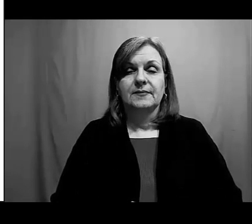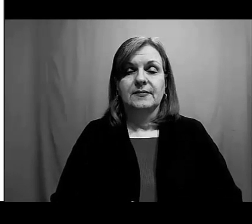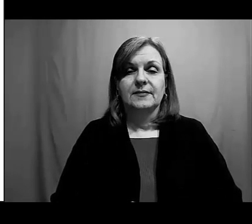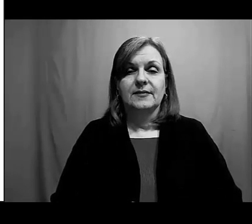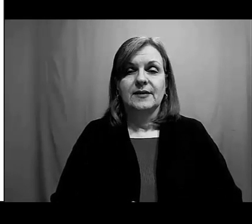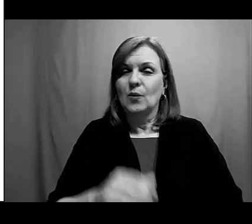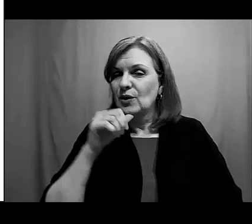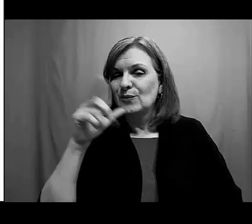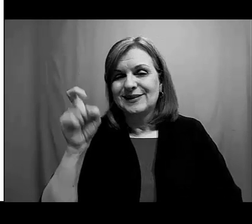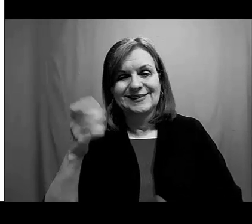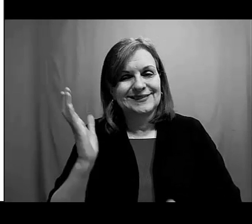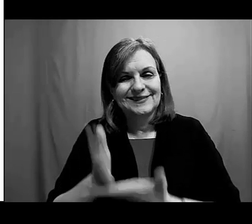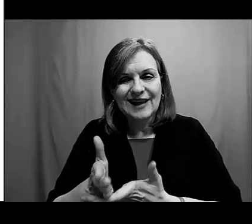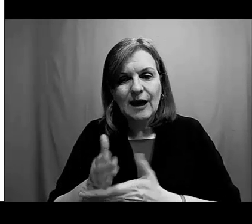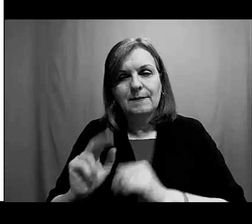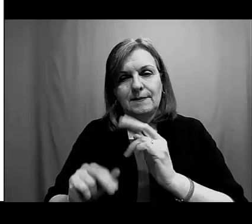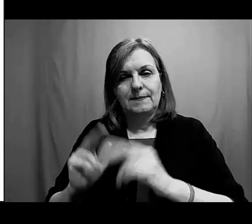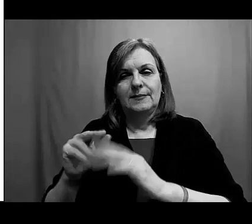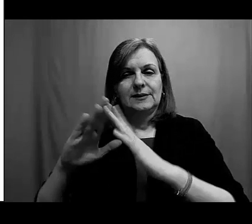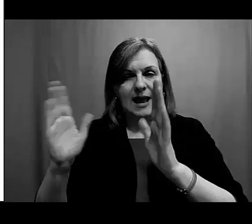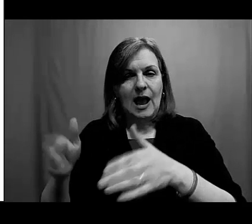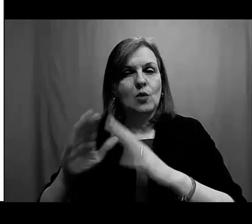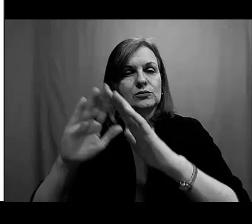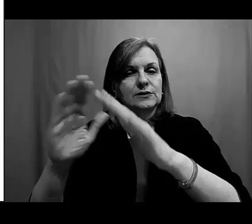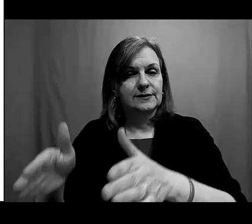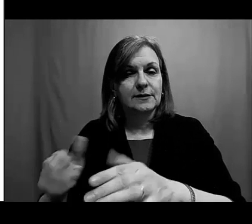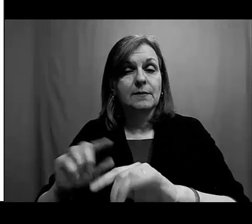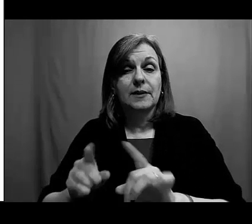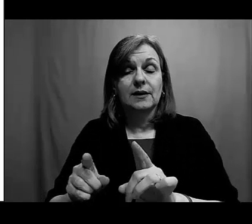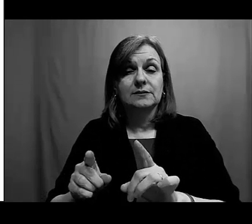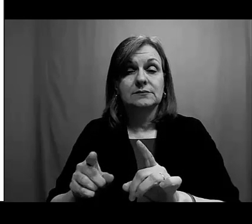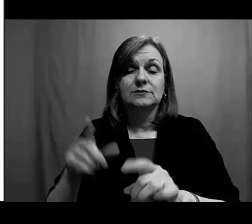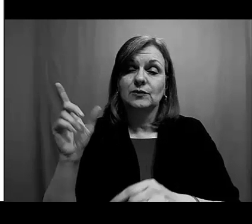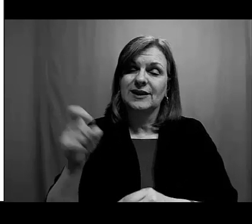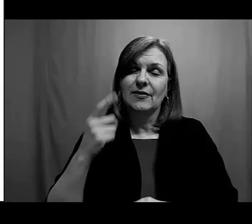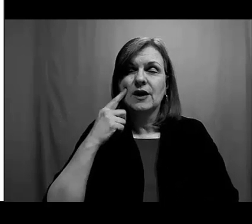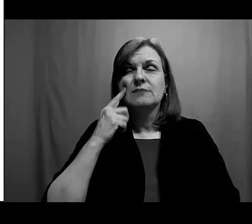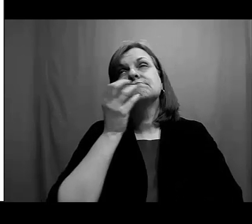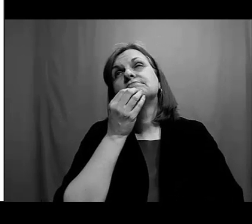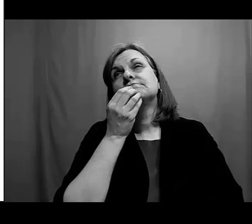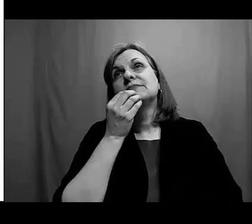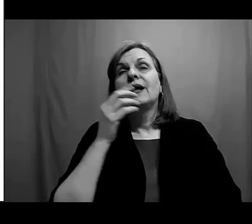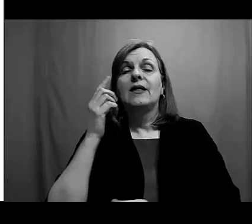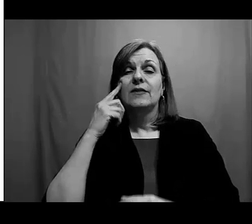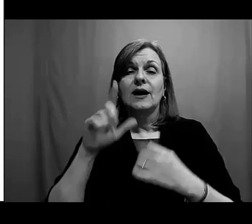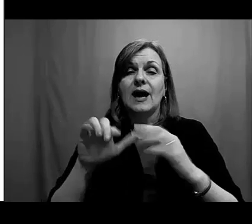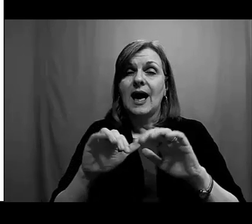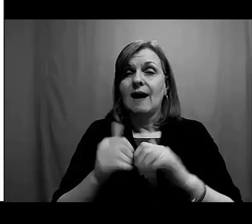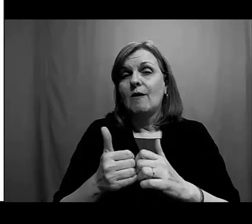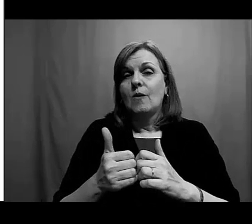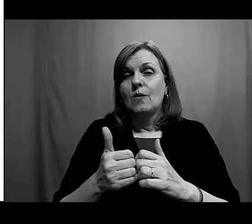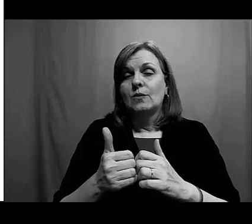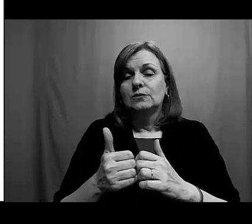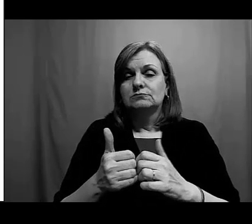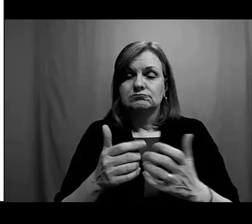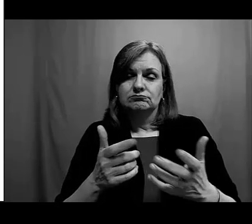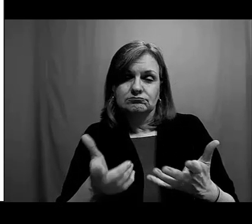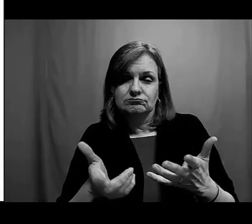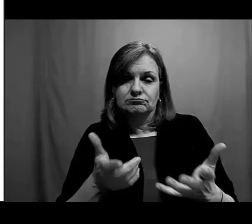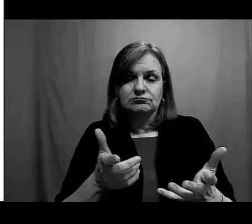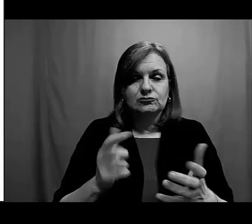I'm not saying that we need to stop building houses!! But I'm saying let's step back a minute and think about how it